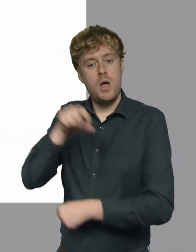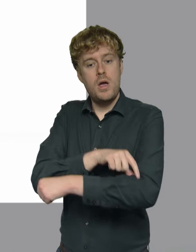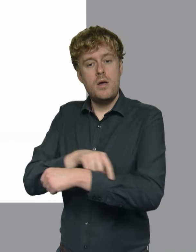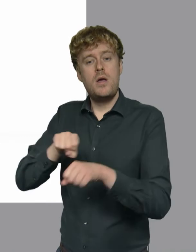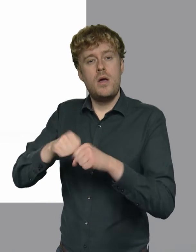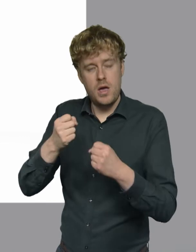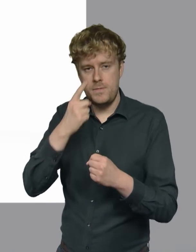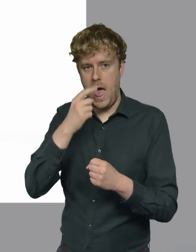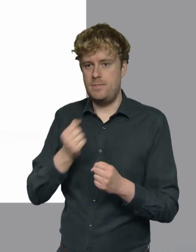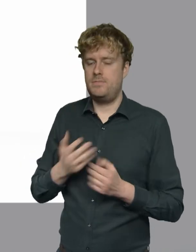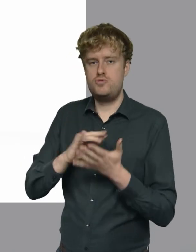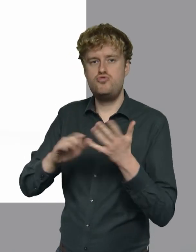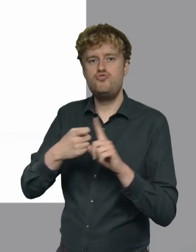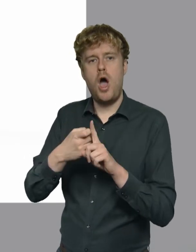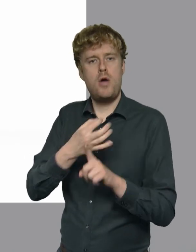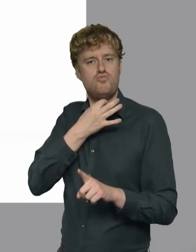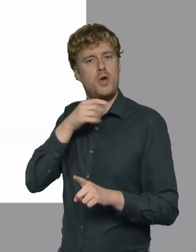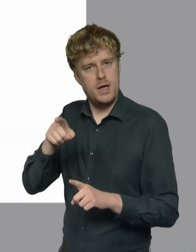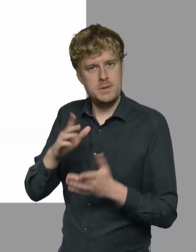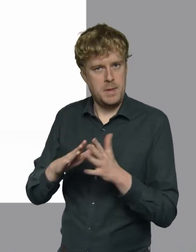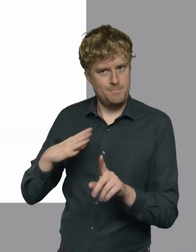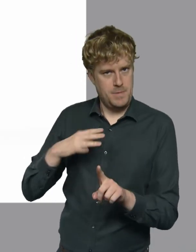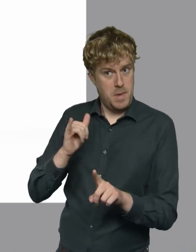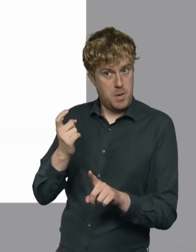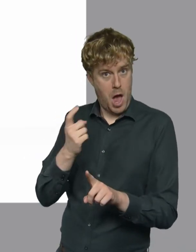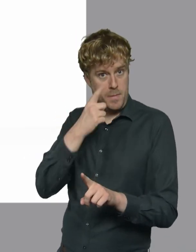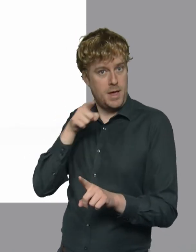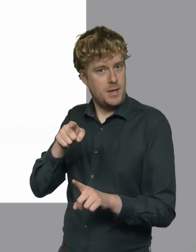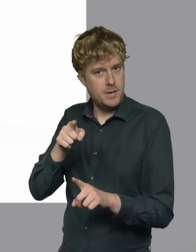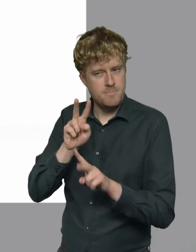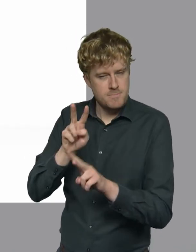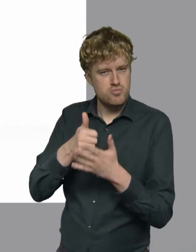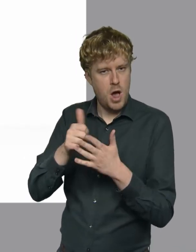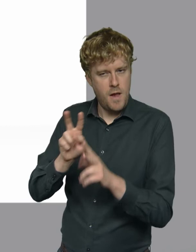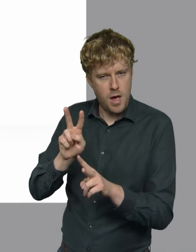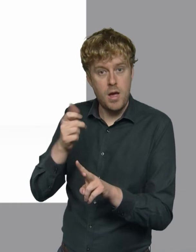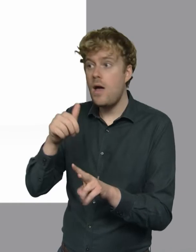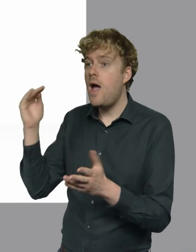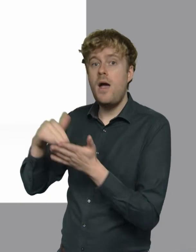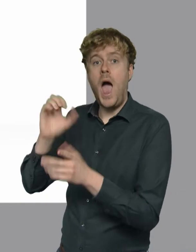So be ready to treat for shock if needed. Continually monitor the casualty until the ambulance arrives.